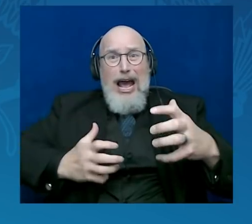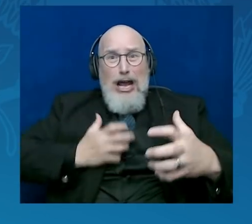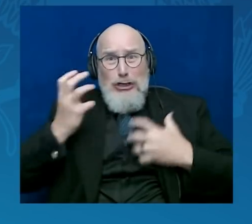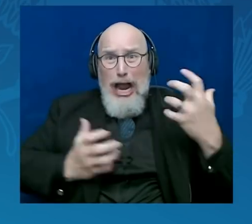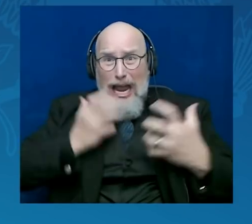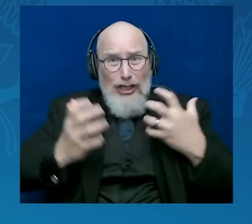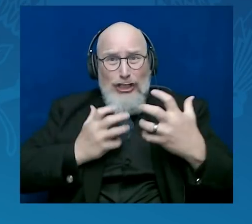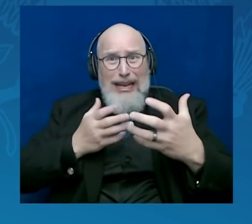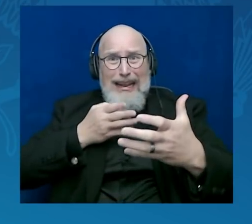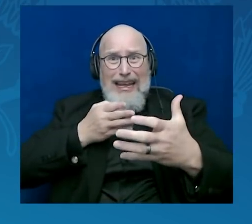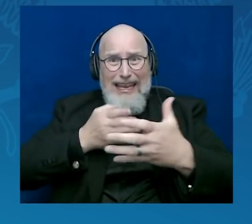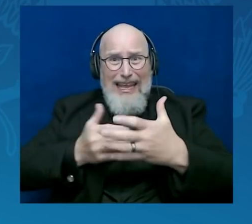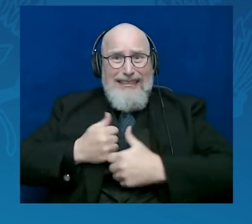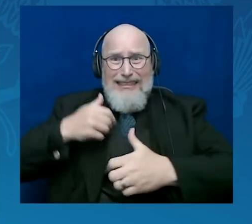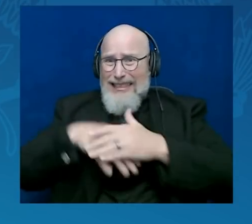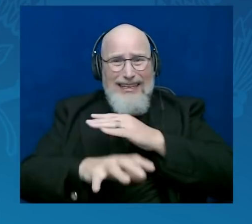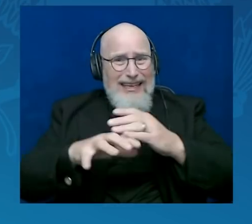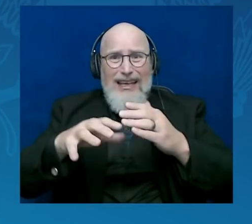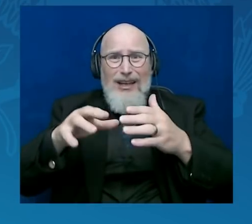on human lives and livelihoods.